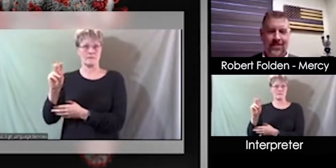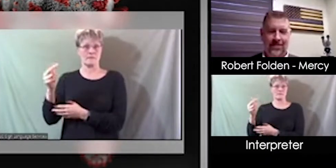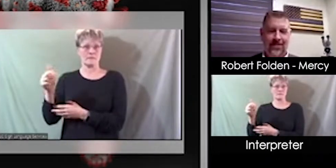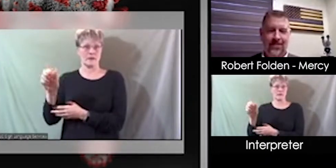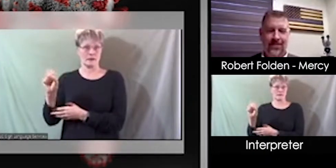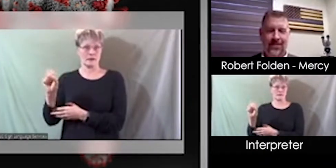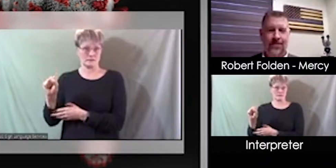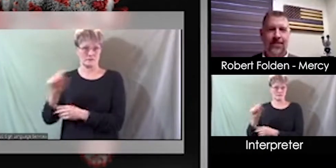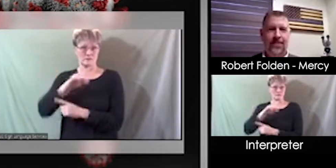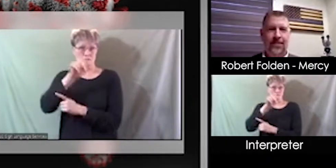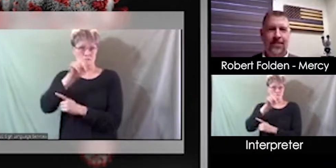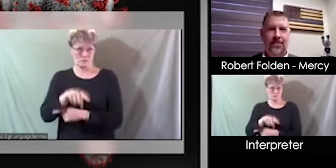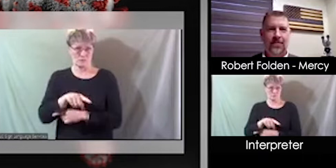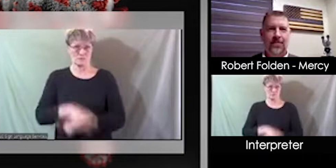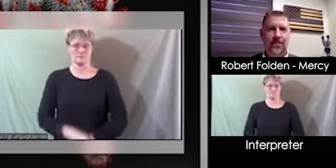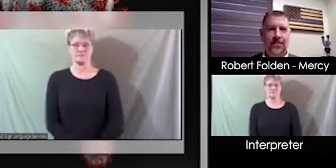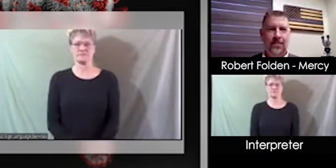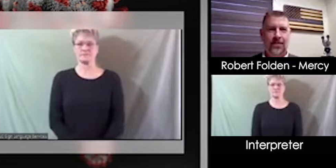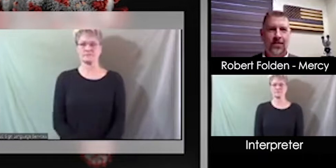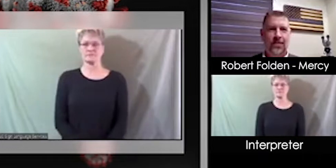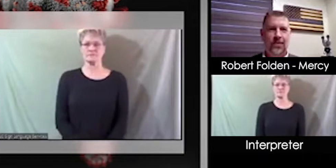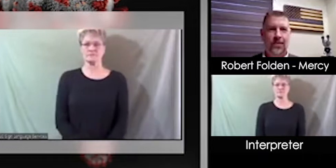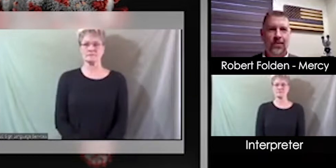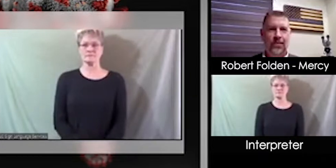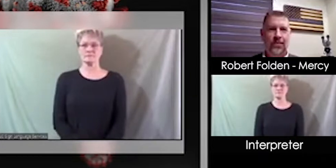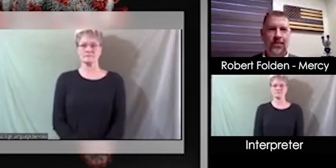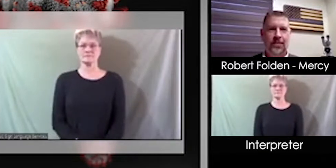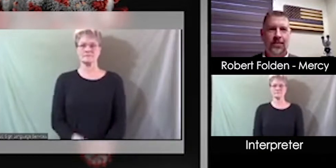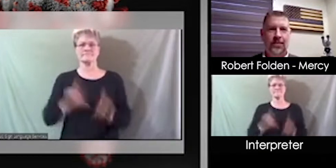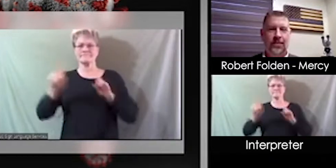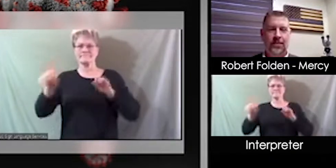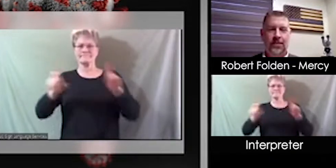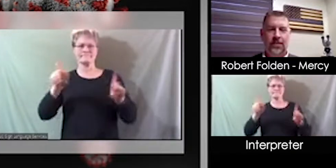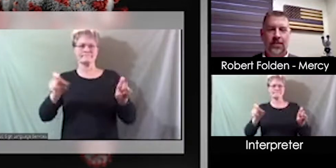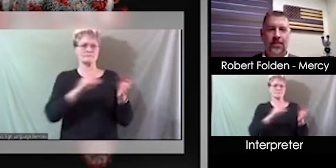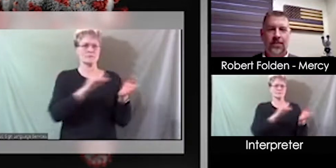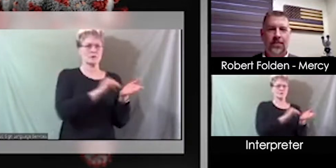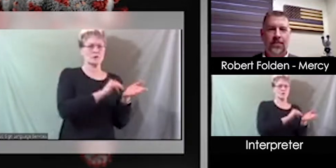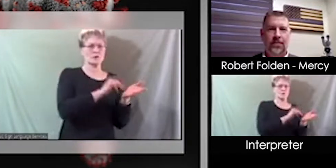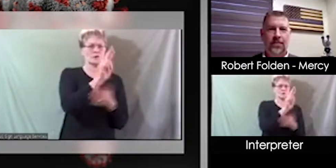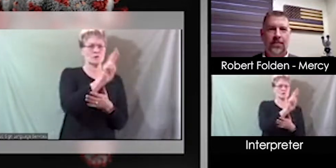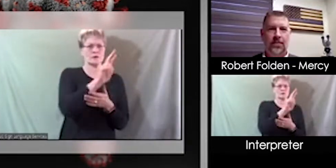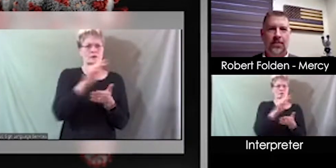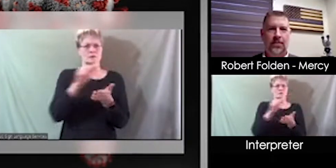for Dr. Ramstrom or Brandy, are there any updates on the field